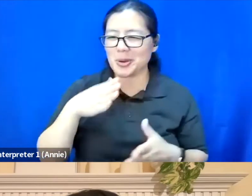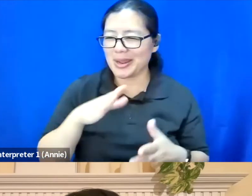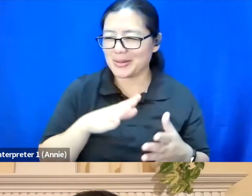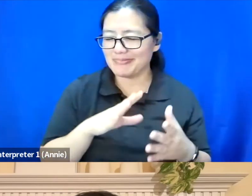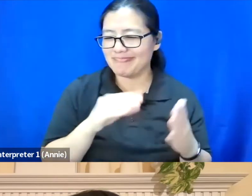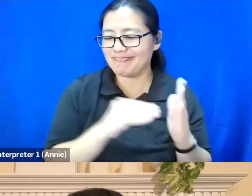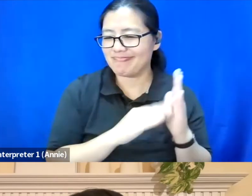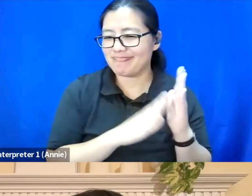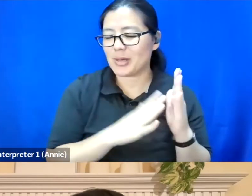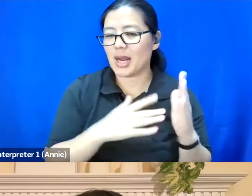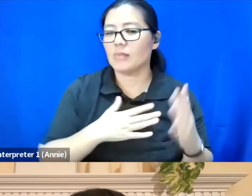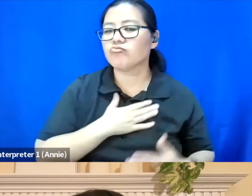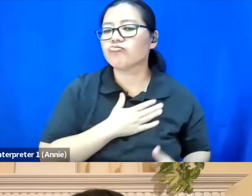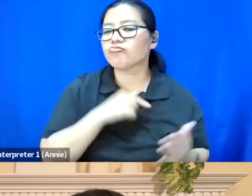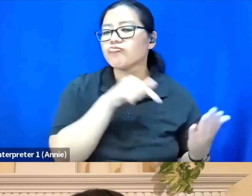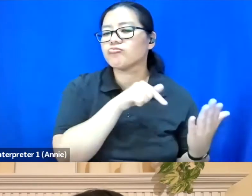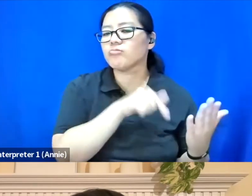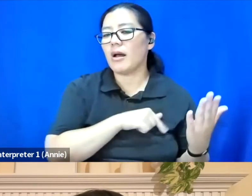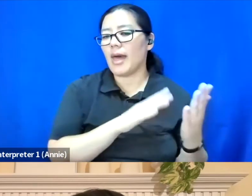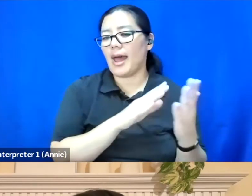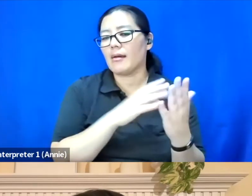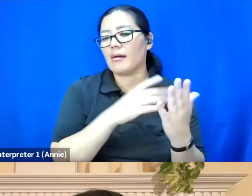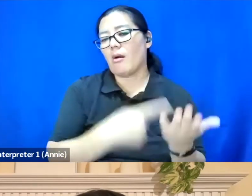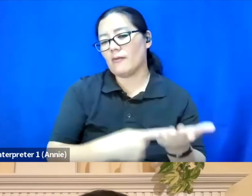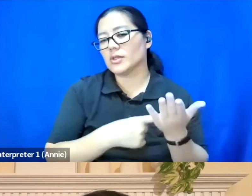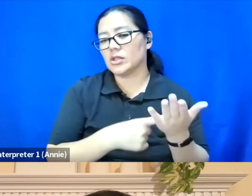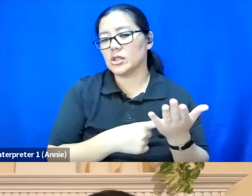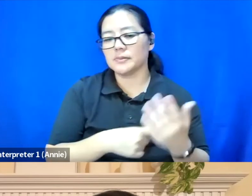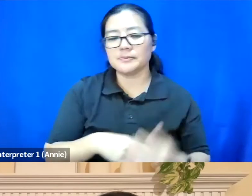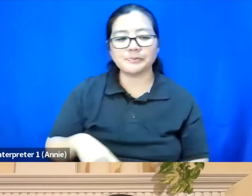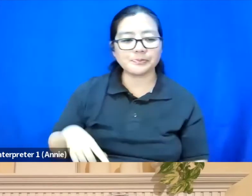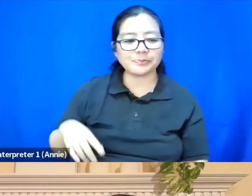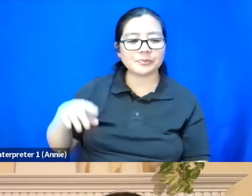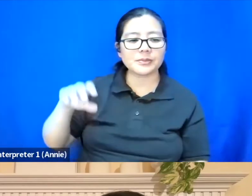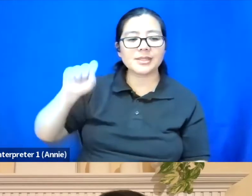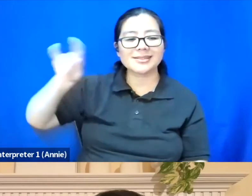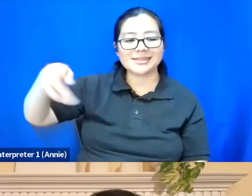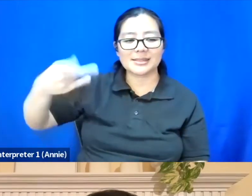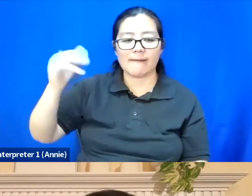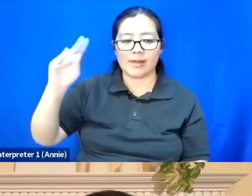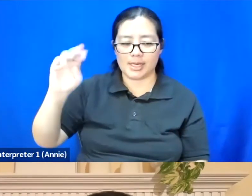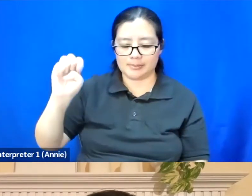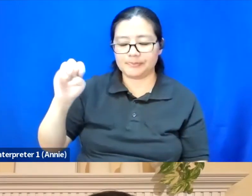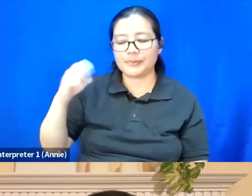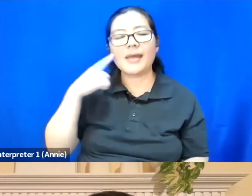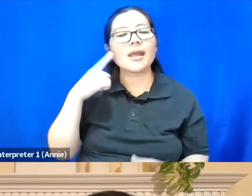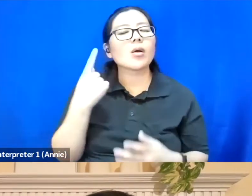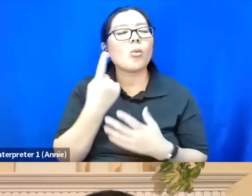And -- yeah, I loved that part of the book. Yeah. It's -- I'm going to change the world and then also prove